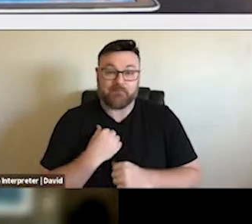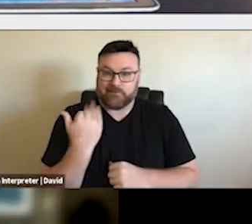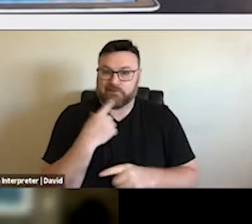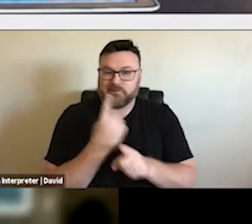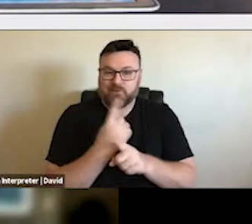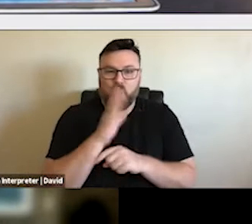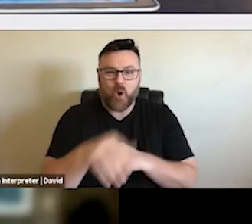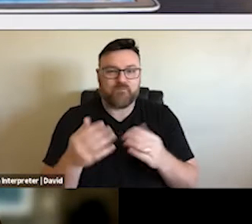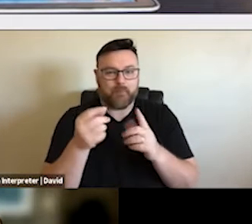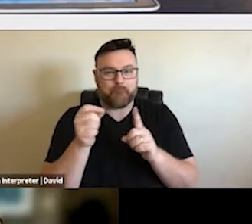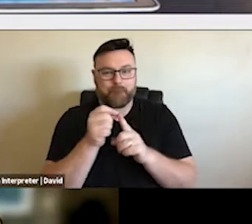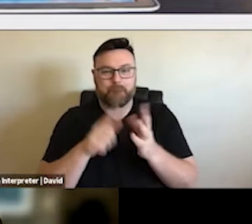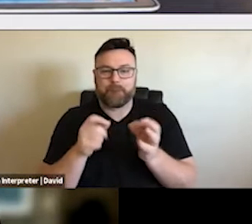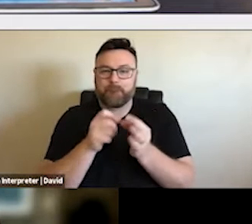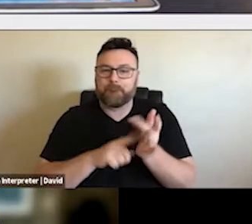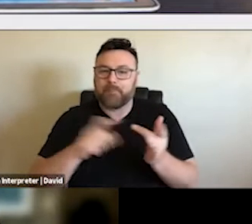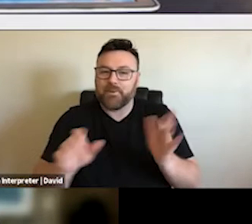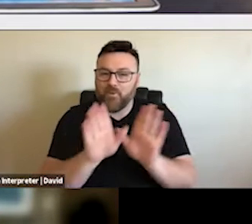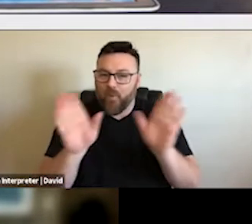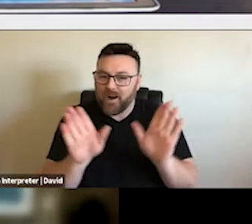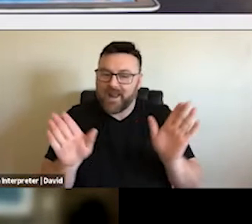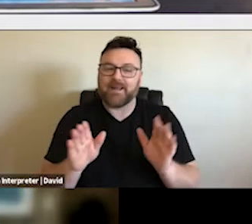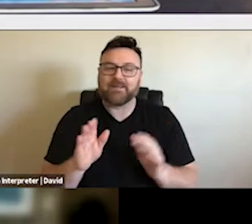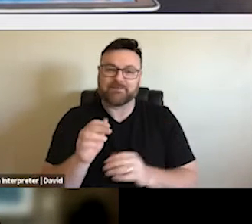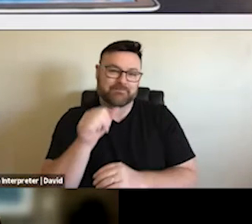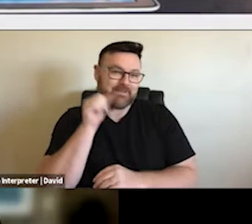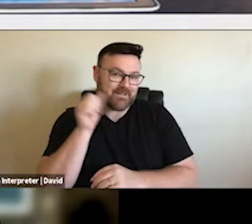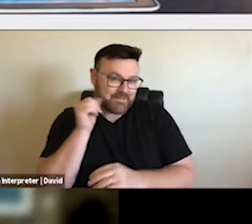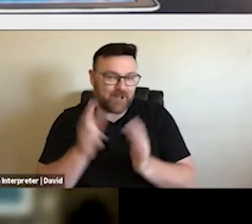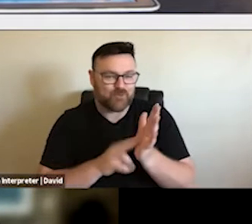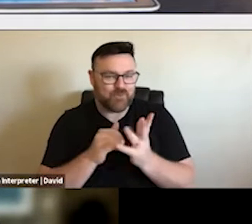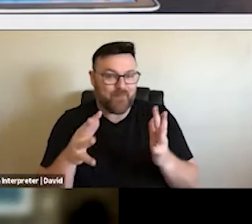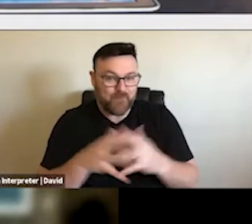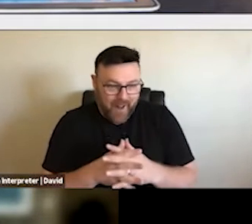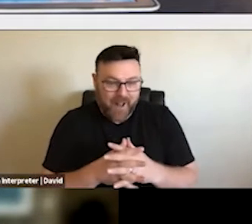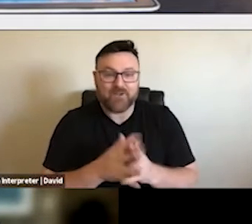I'm so those of you are also having a busy week and there's so much going on at the moment